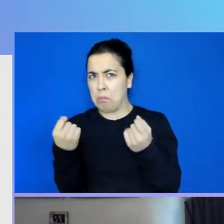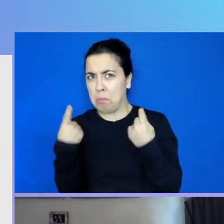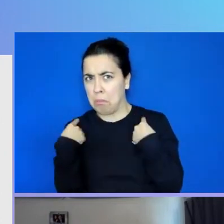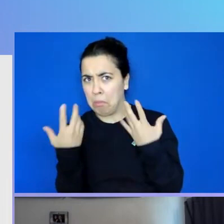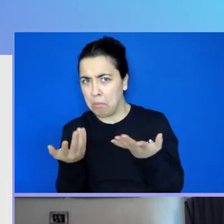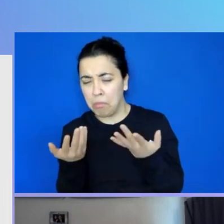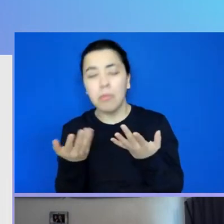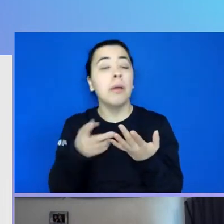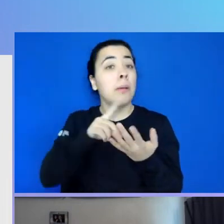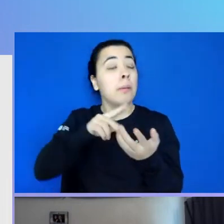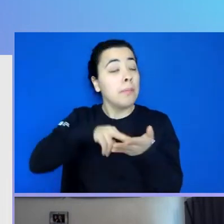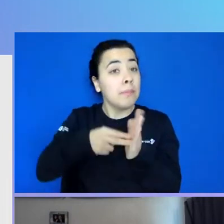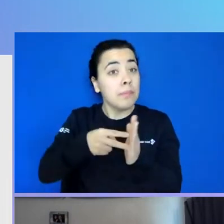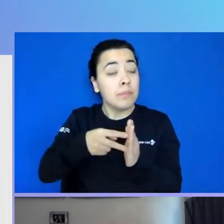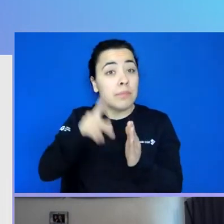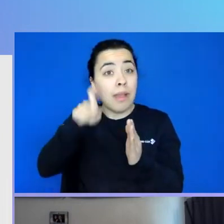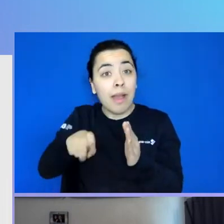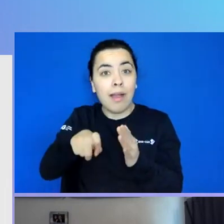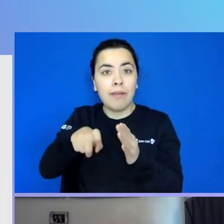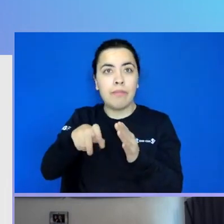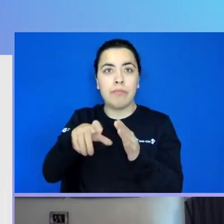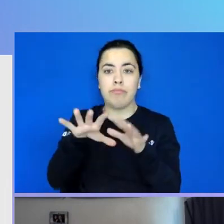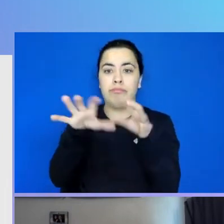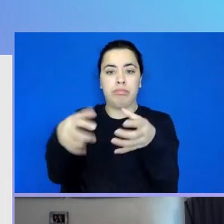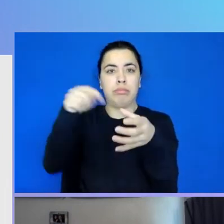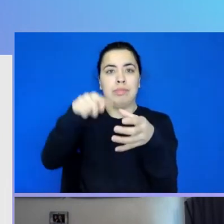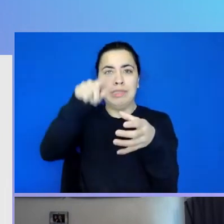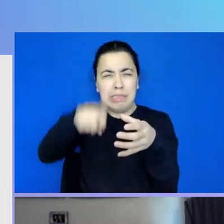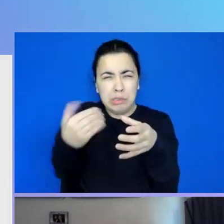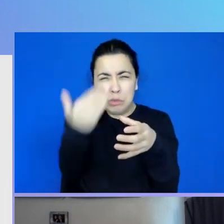actually look for, what to test for, and then do the developers